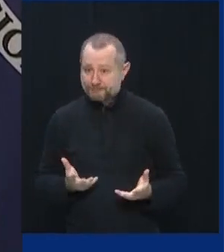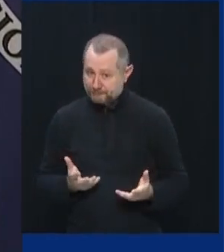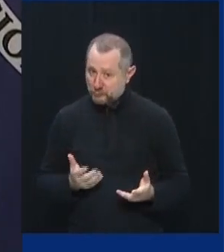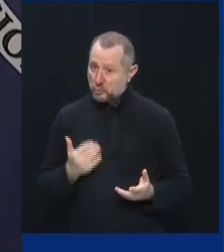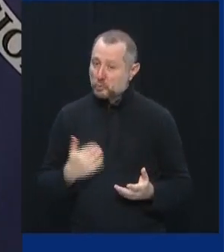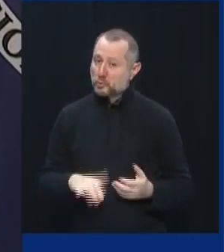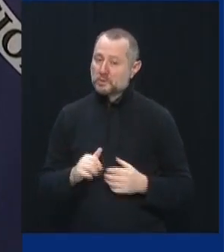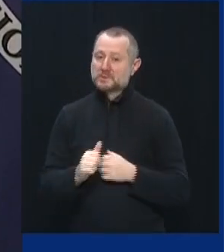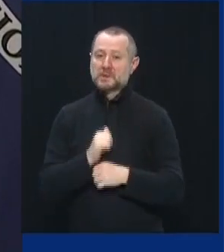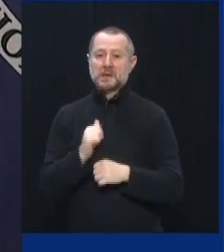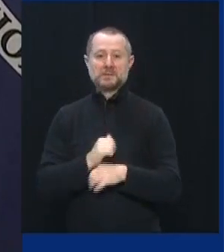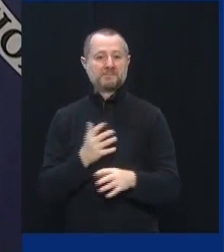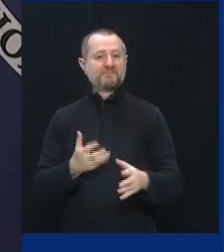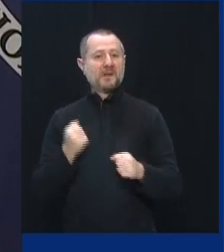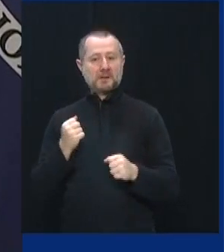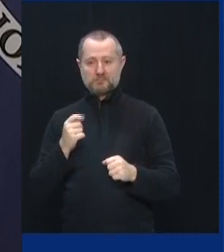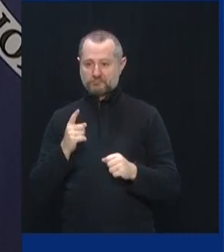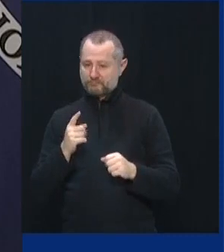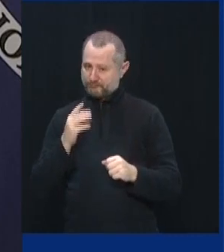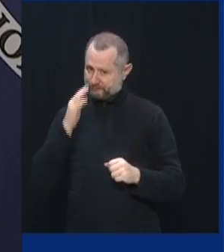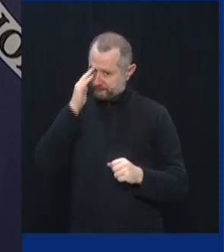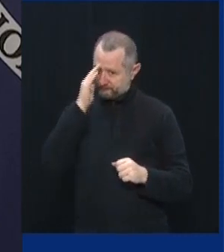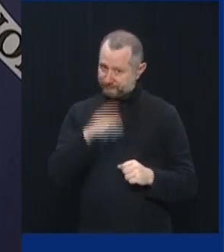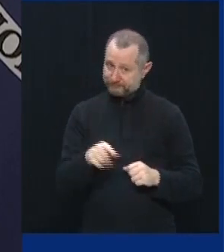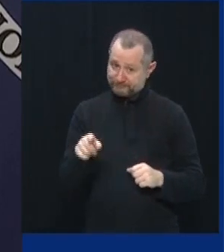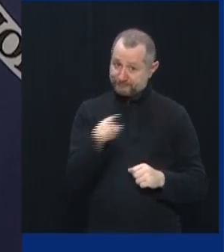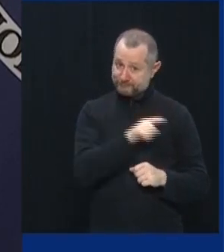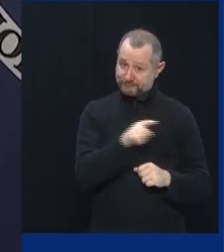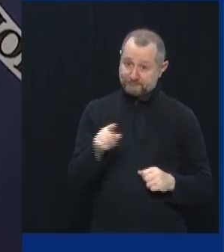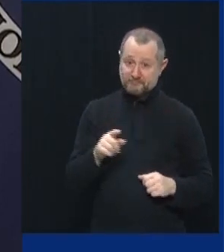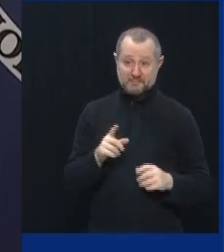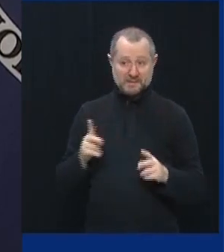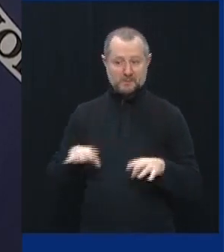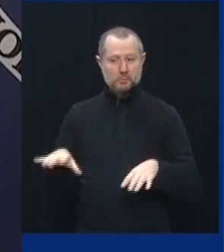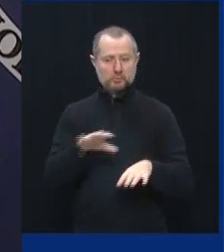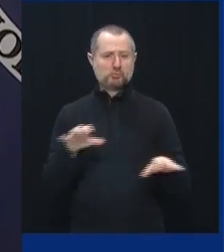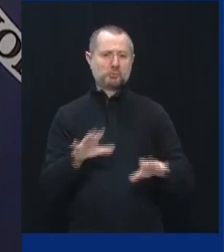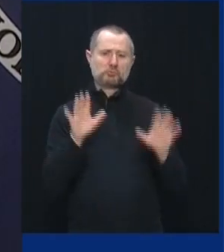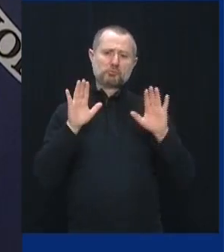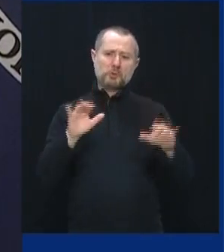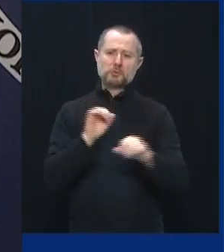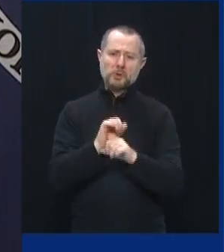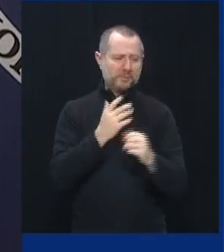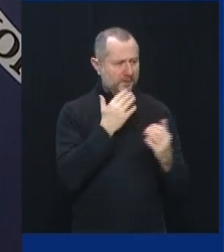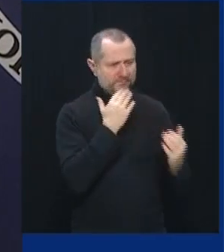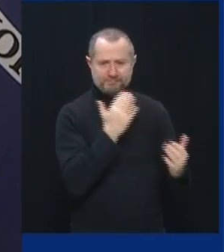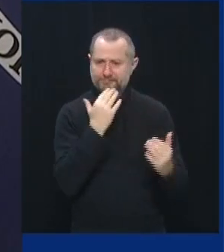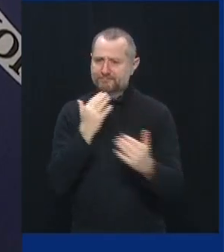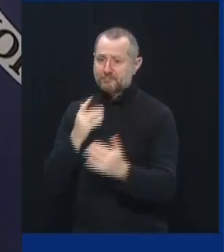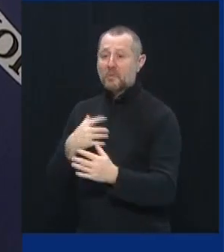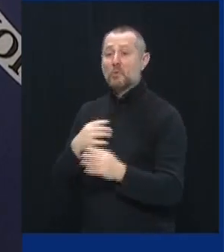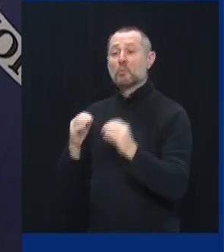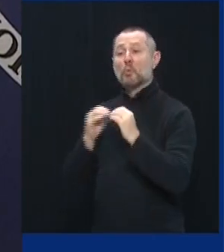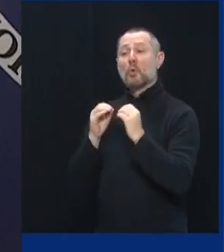IF YOU GET STUCK IN A TRAIN OVERNIGHT AND IT GETS COLD, IT GETS VERY DANGEROUS VERY QUICKLY.